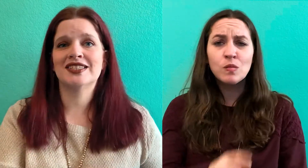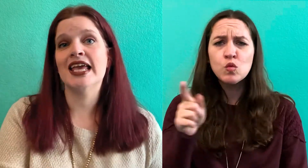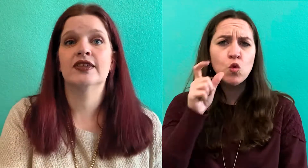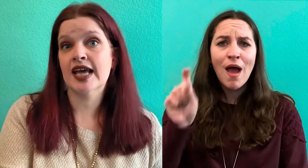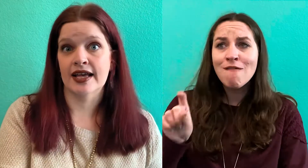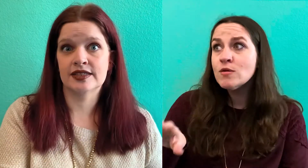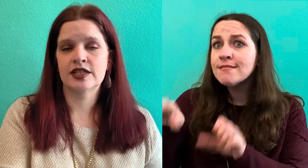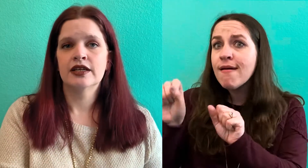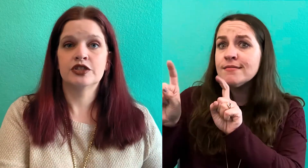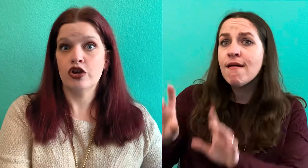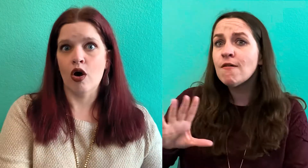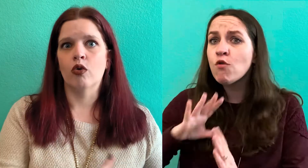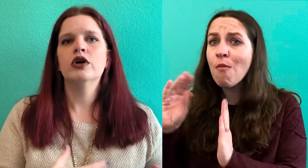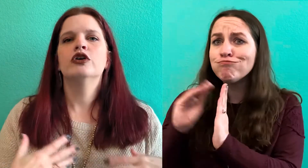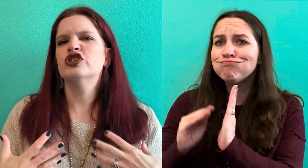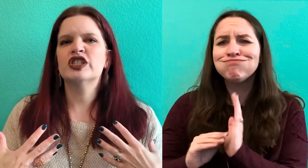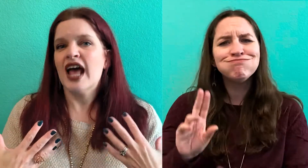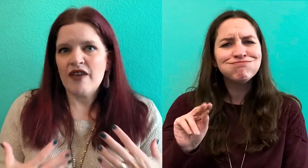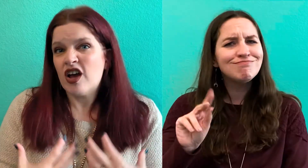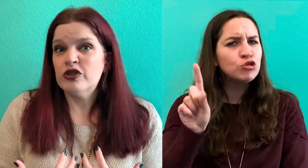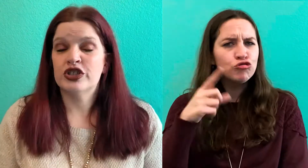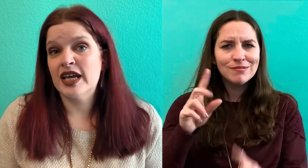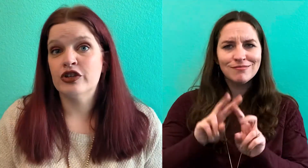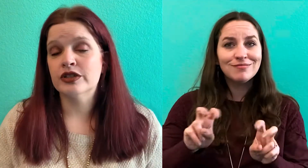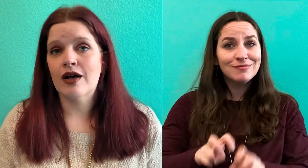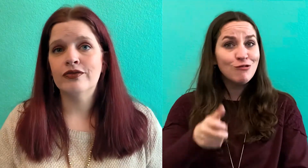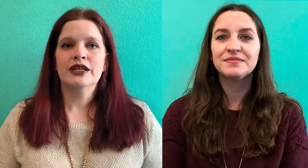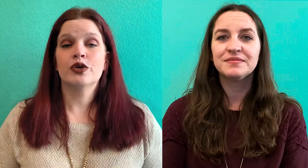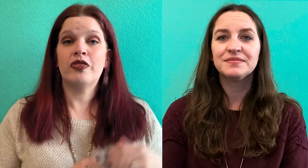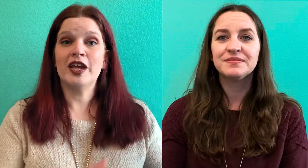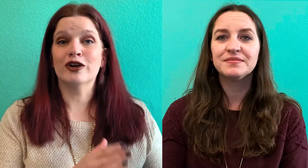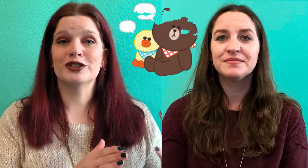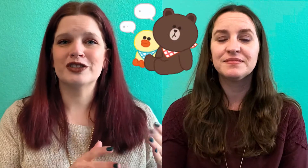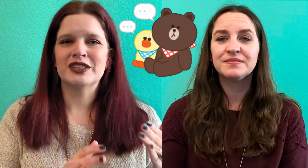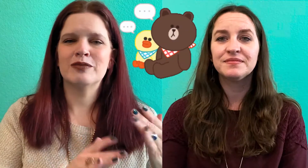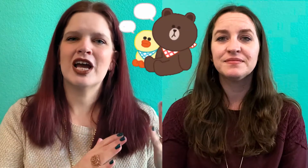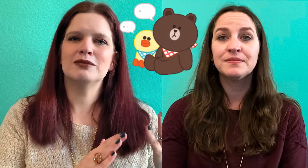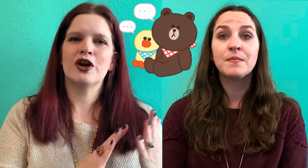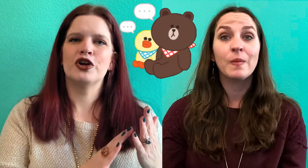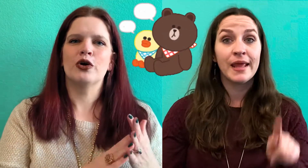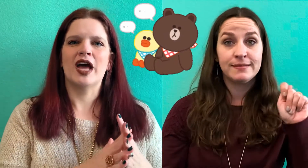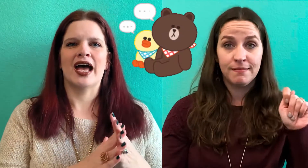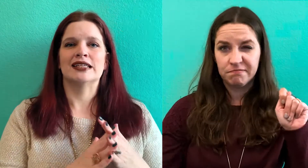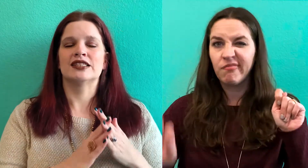to take the test to know. You just have to understand yourself. So thinkers sometimes are known as